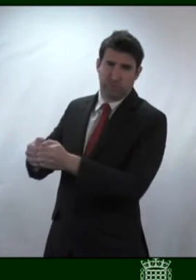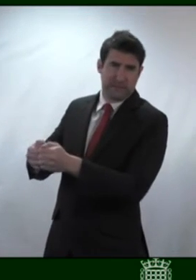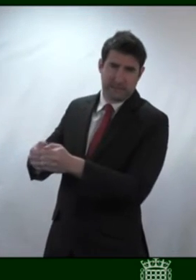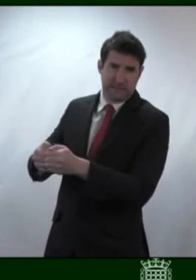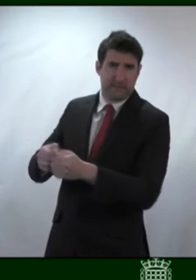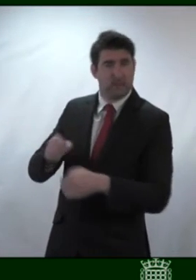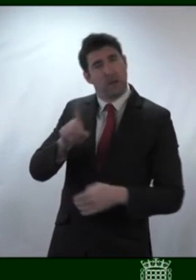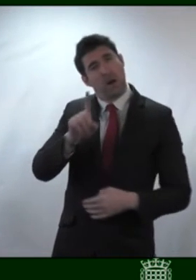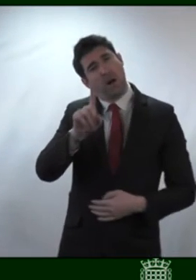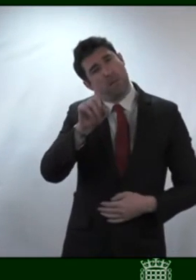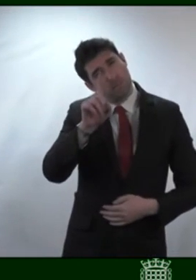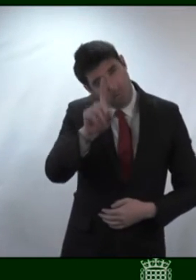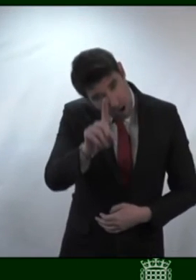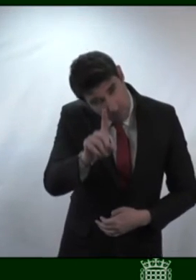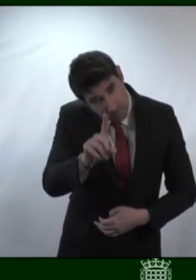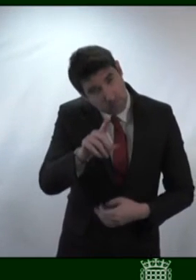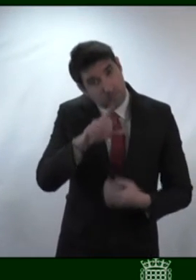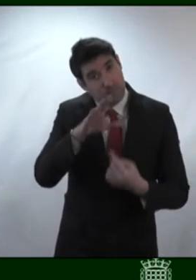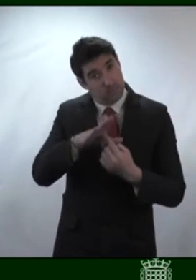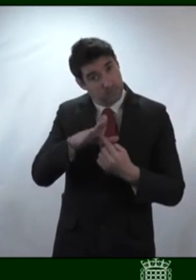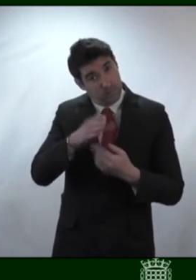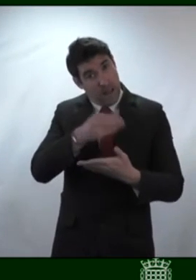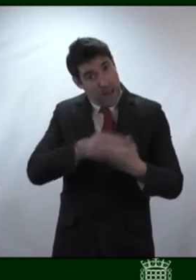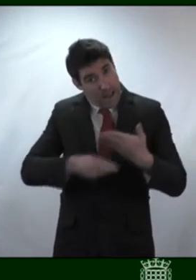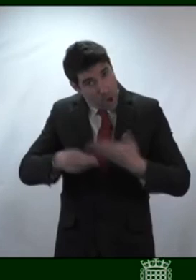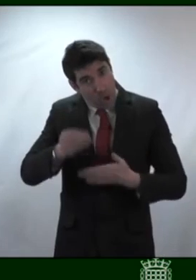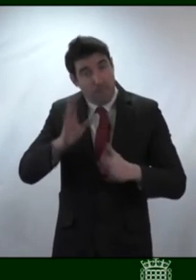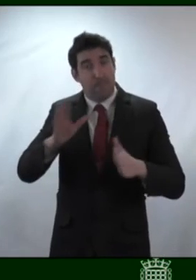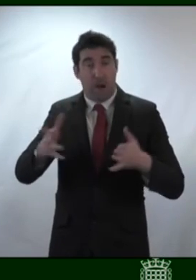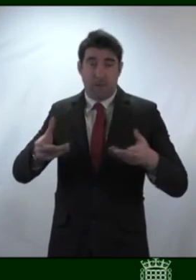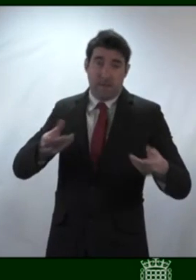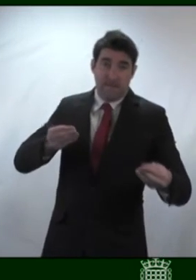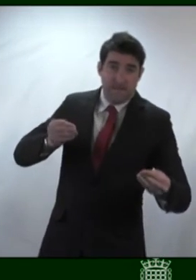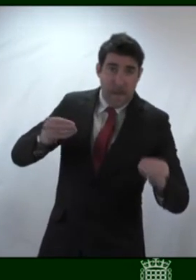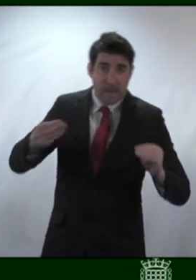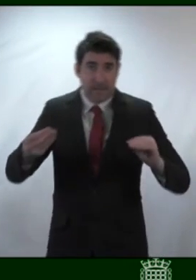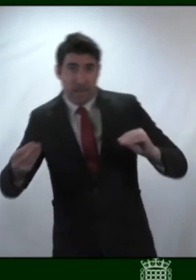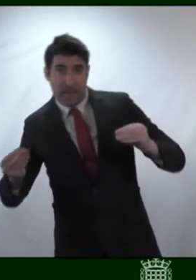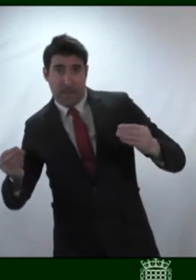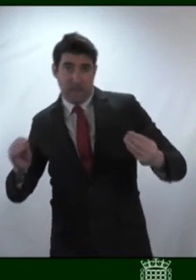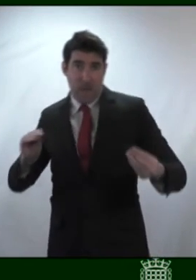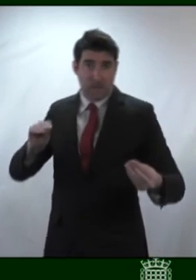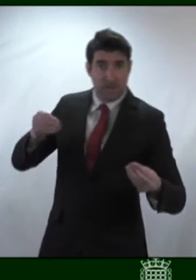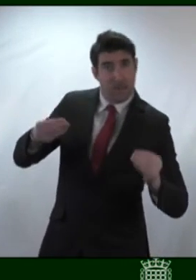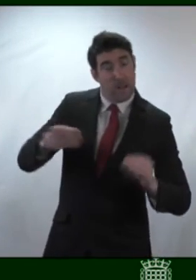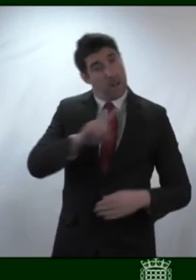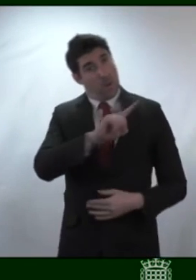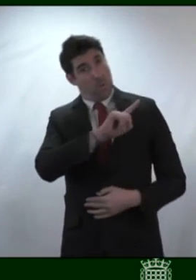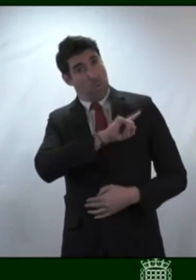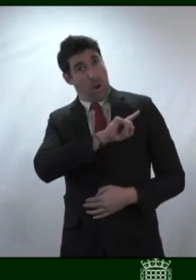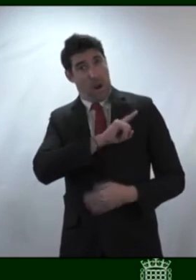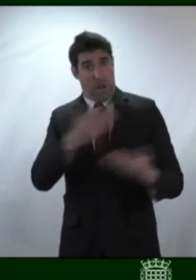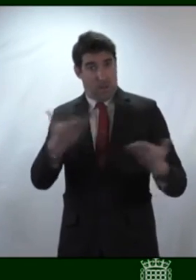flexible economy that is able to generate jobs, particularly when we are going to go through a